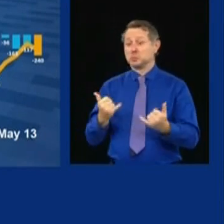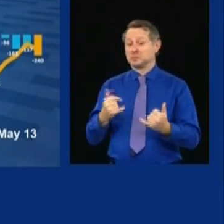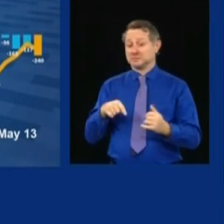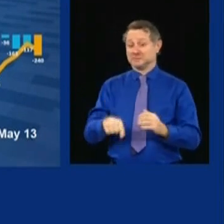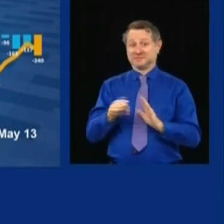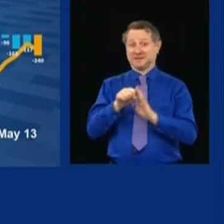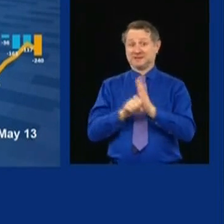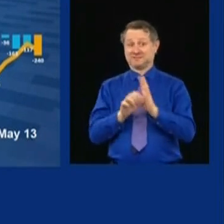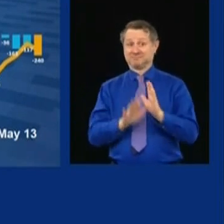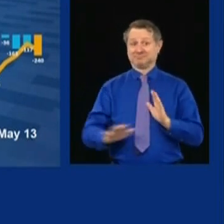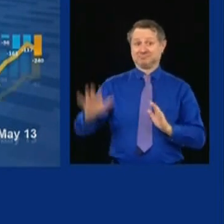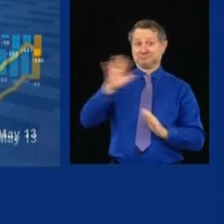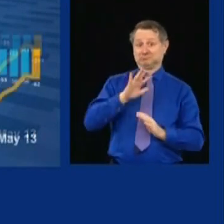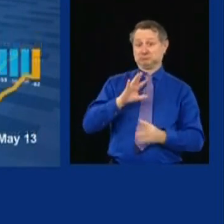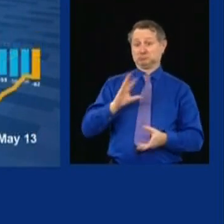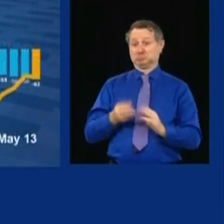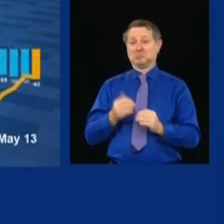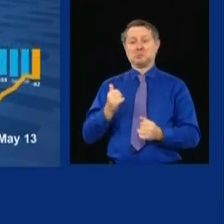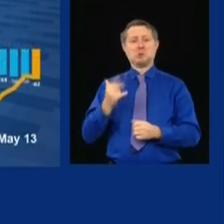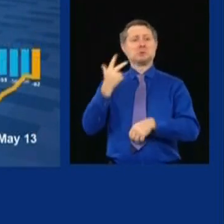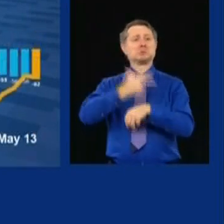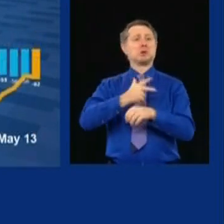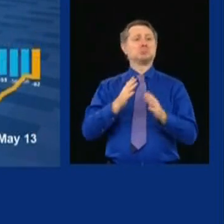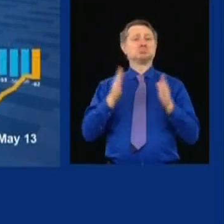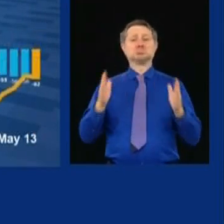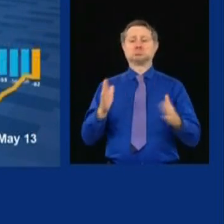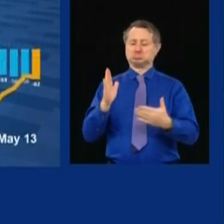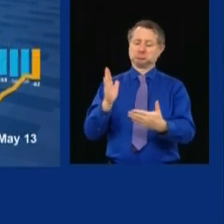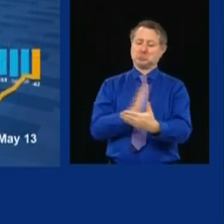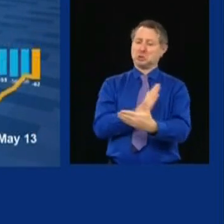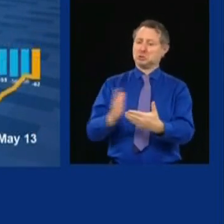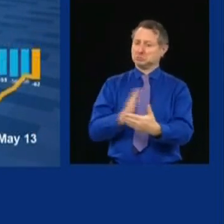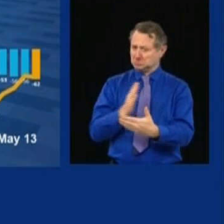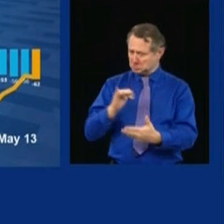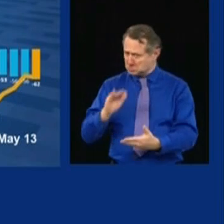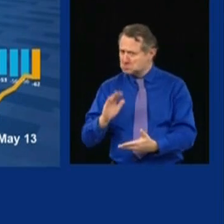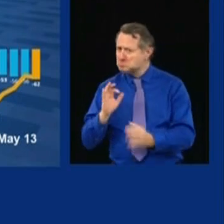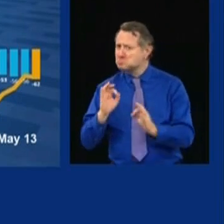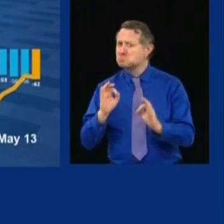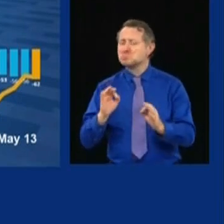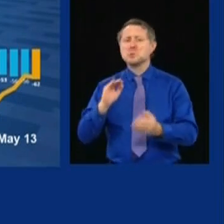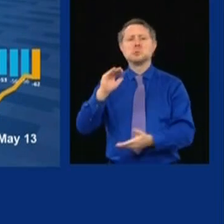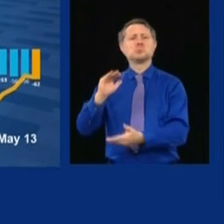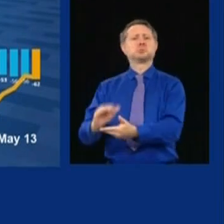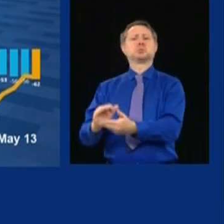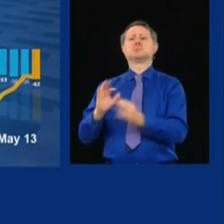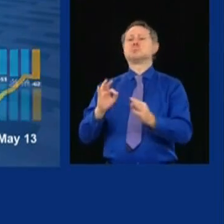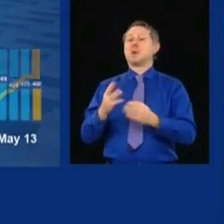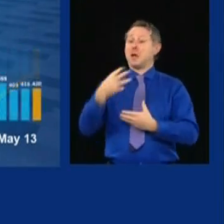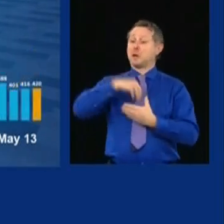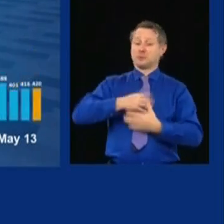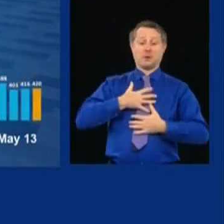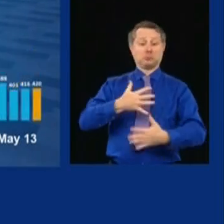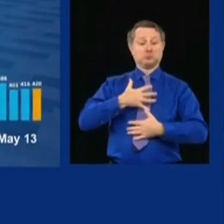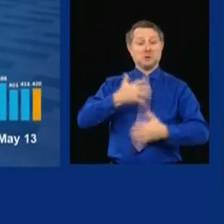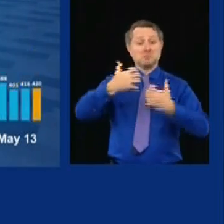IN THE TOTAL NUMBER OF HOSPITALIZATIONS IN THE STATE. ON THE THREE-DAY ROLLING